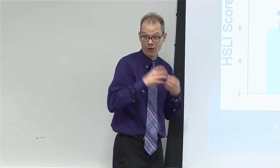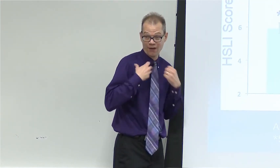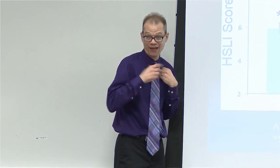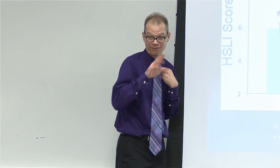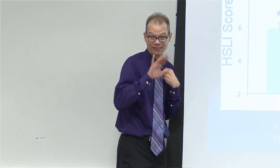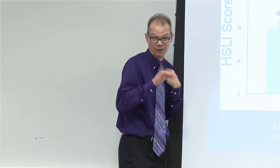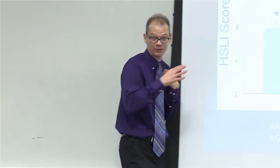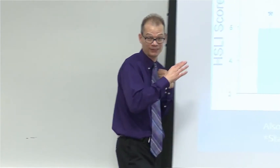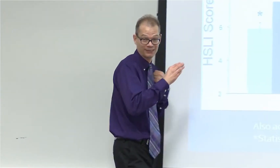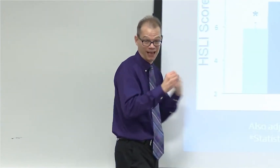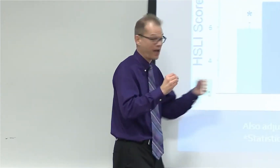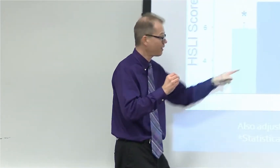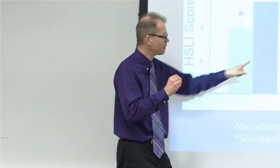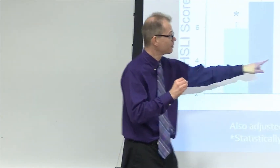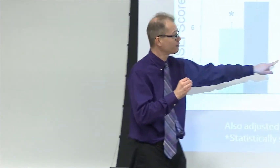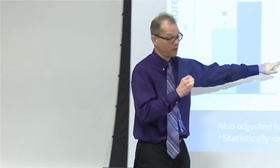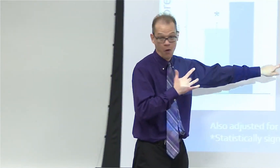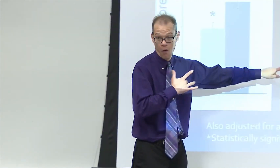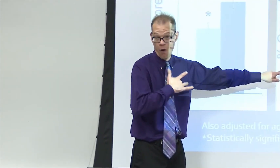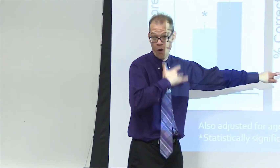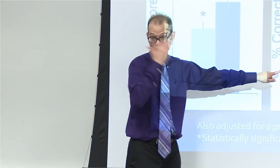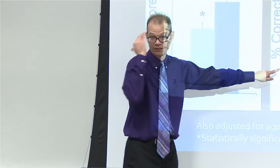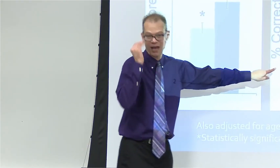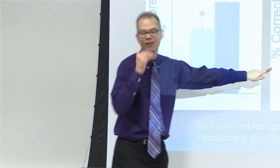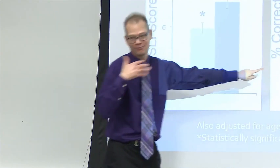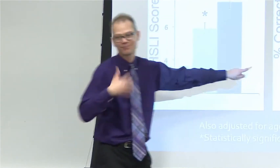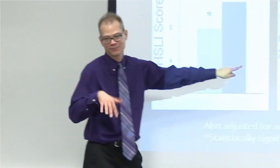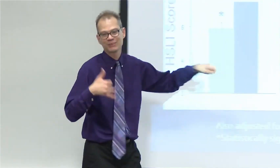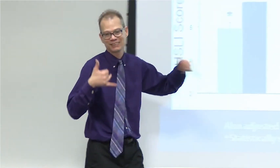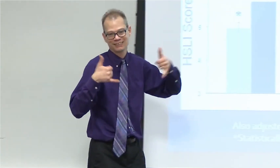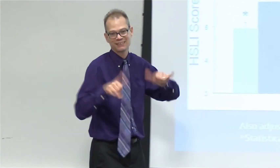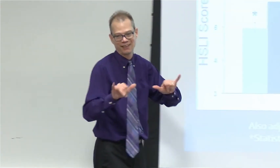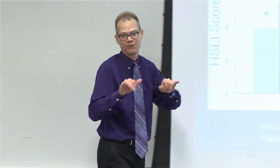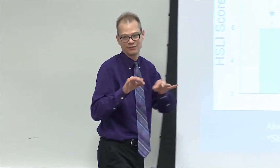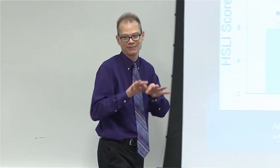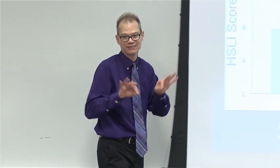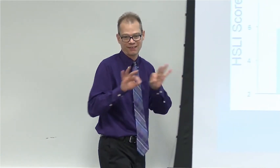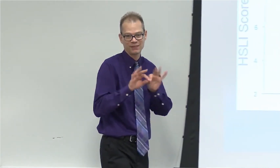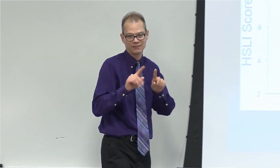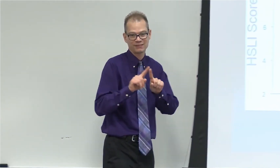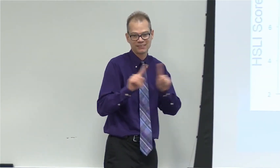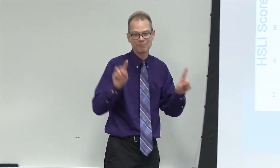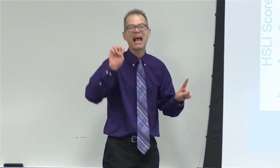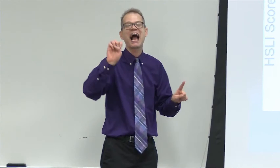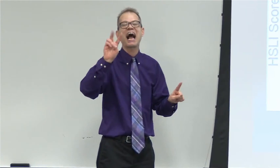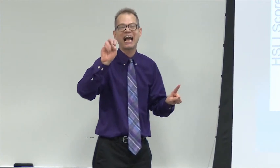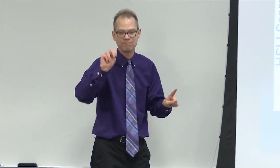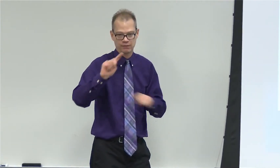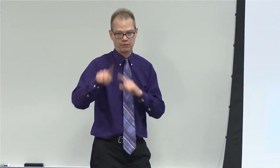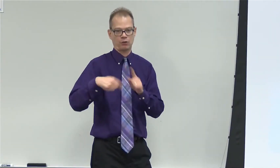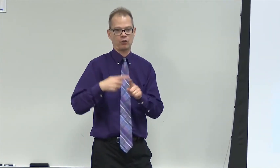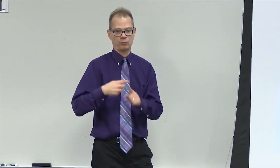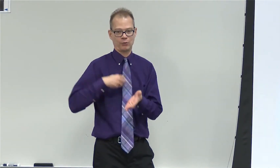So their overall health literacy and the heart disease knowledge still showed a significant difference,